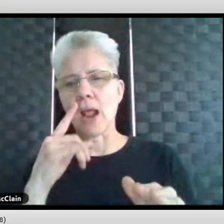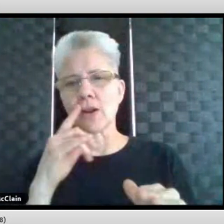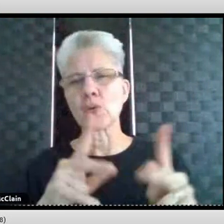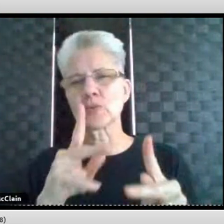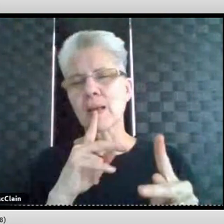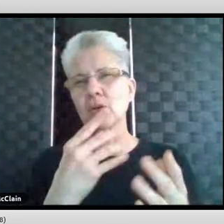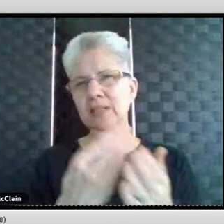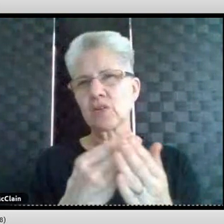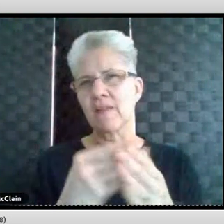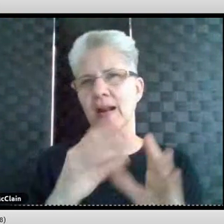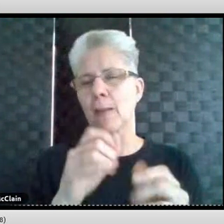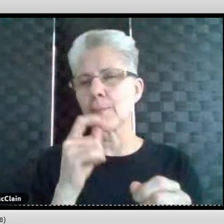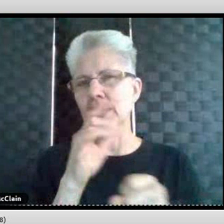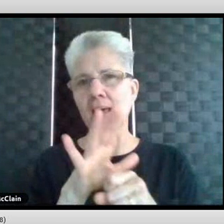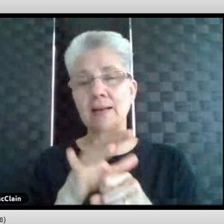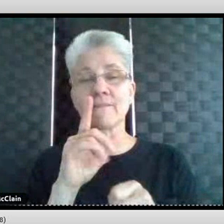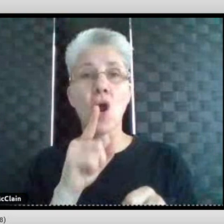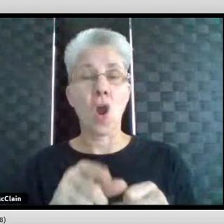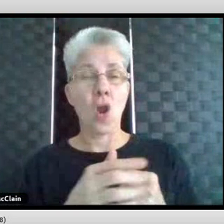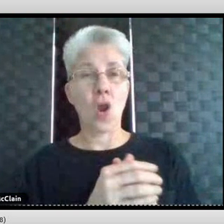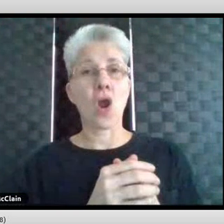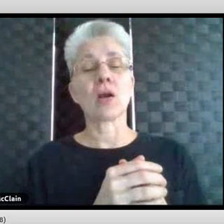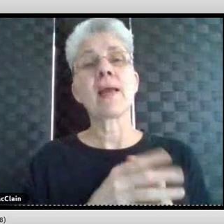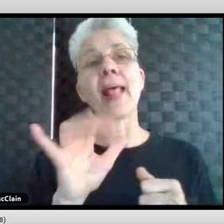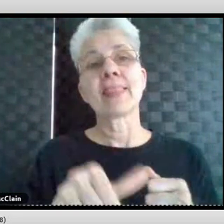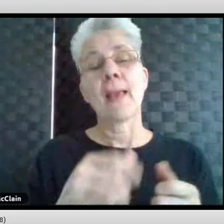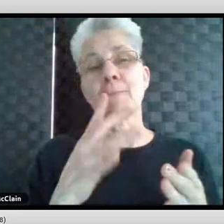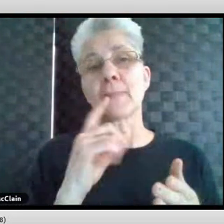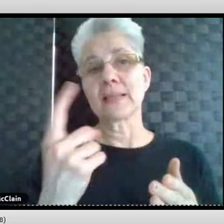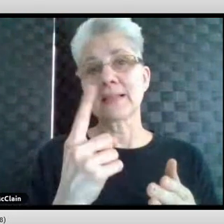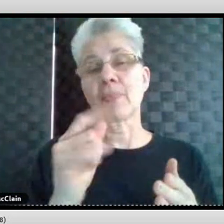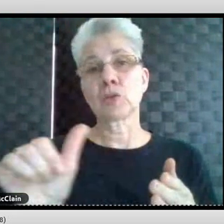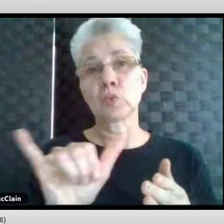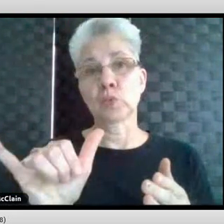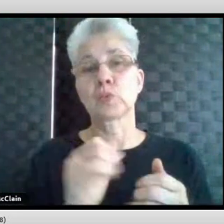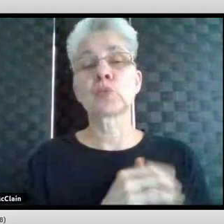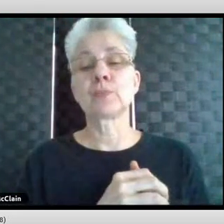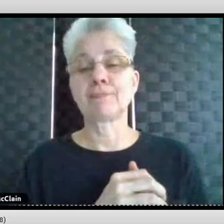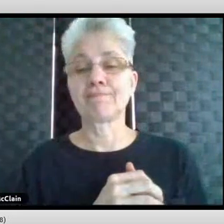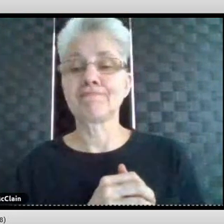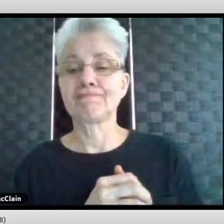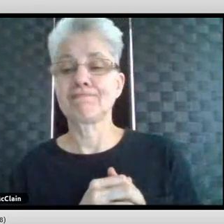but not enough of them are, and that might be something, too."